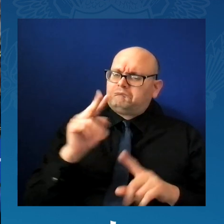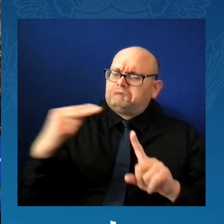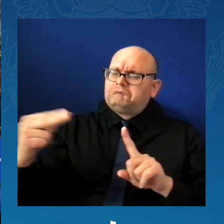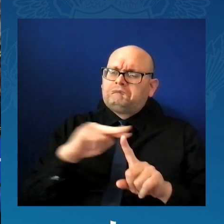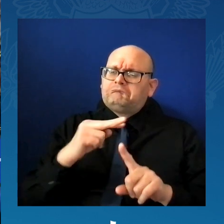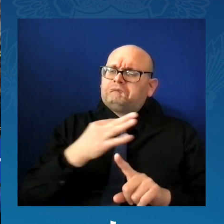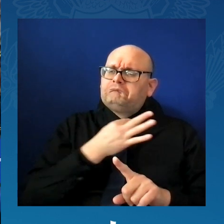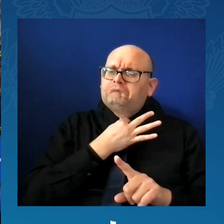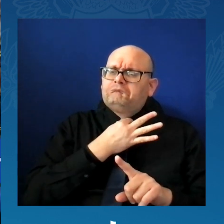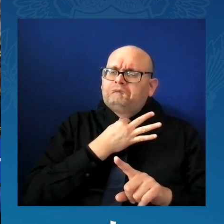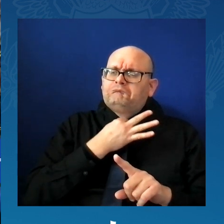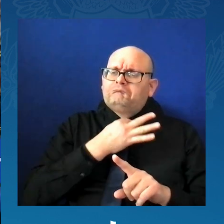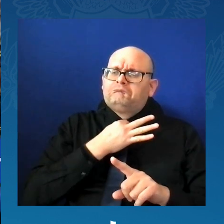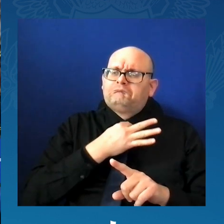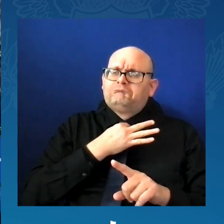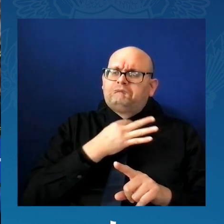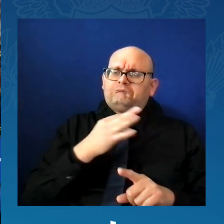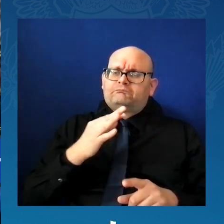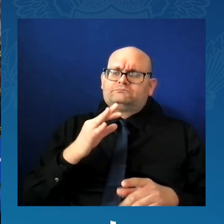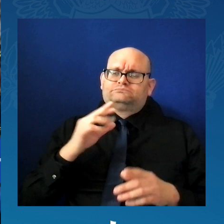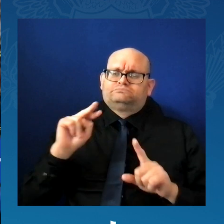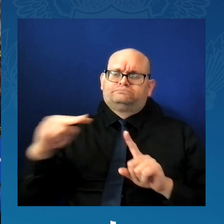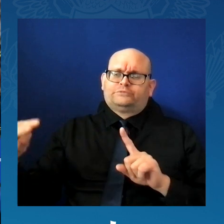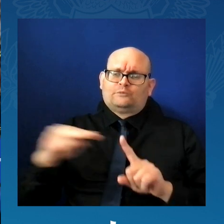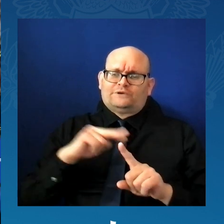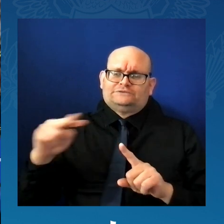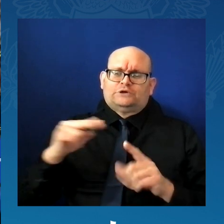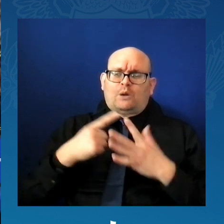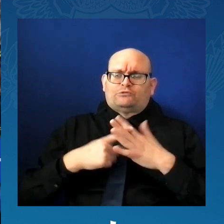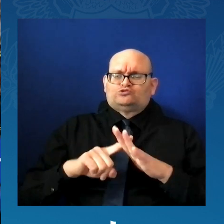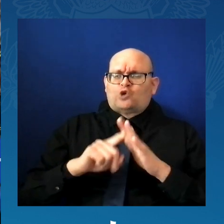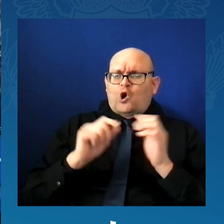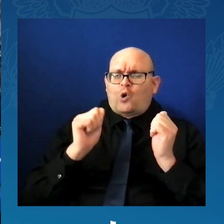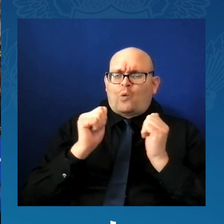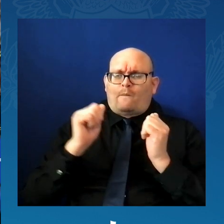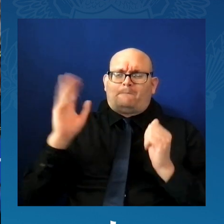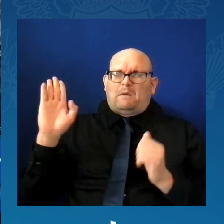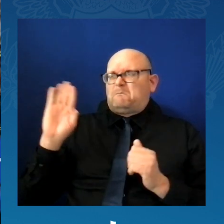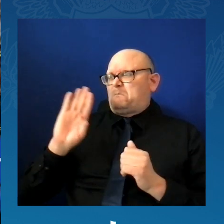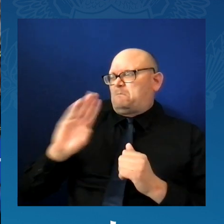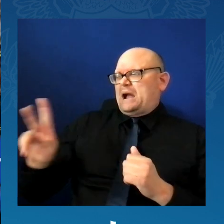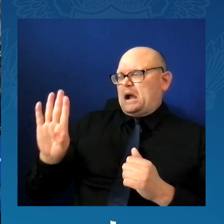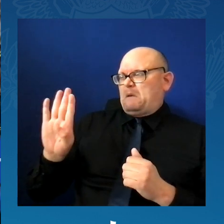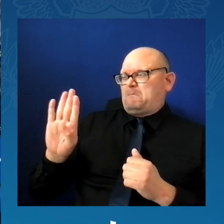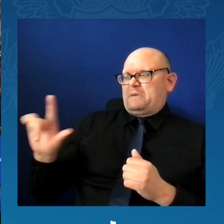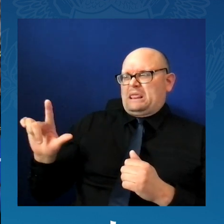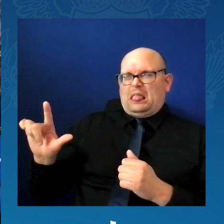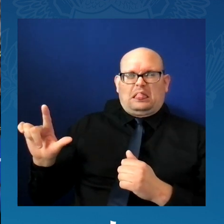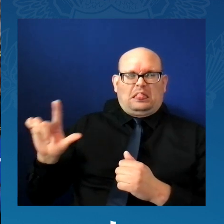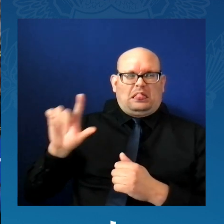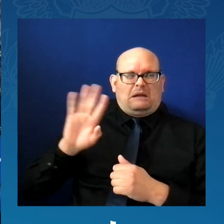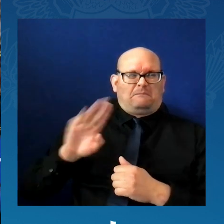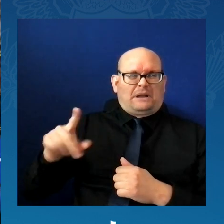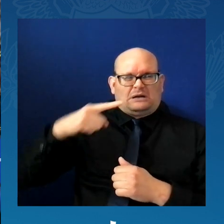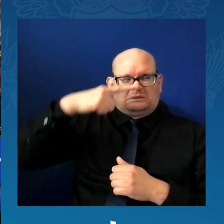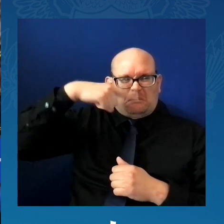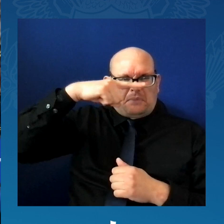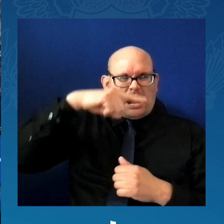And I'm going to start with back to you, Bill, and talk a bit. Can you talk a bit about how you're thinking